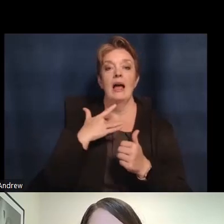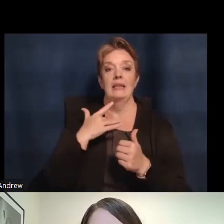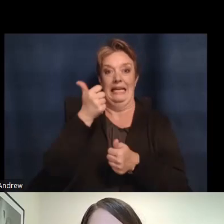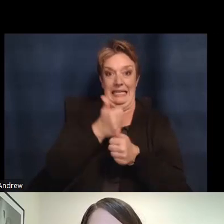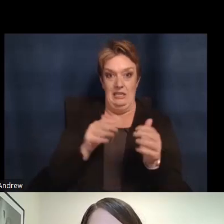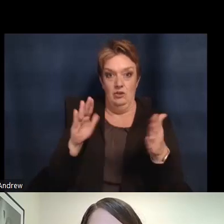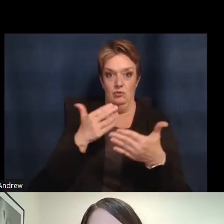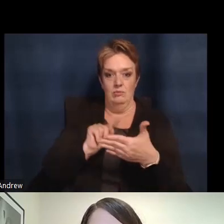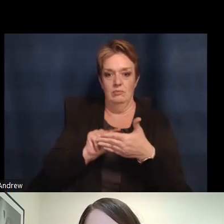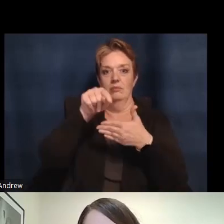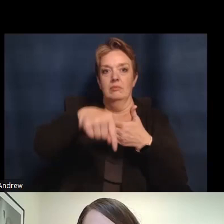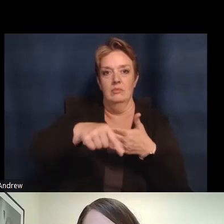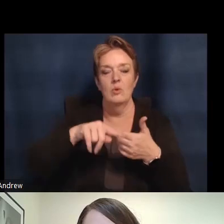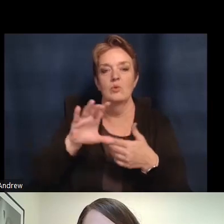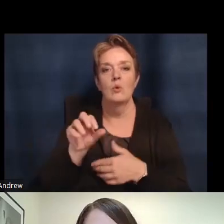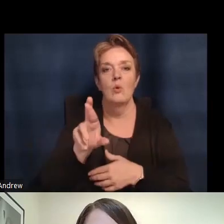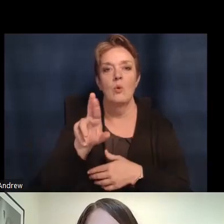so she decided to make it a little bit easier there.